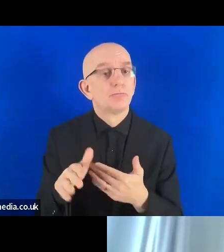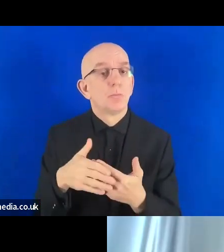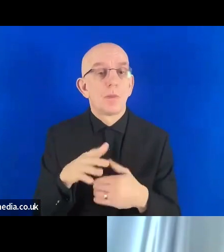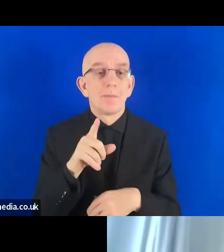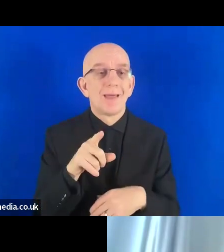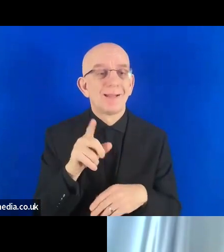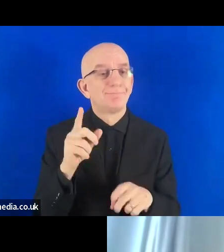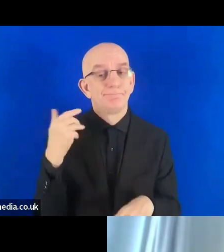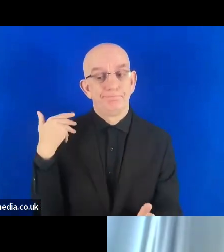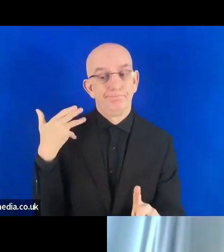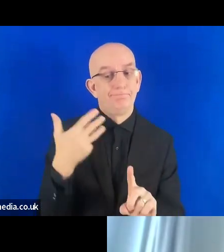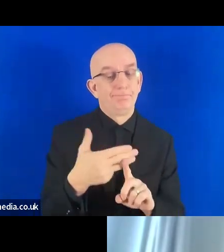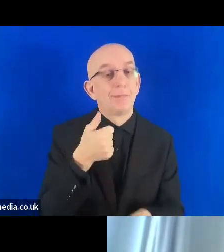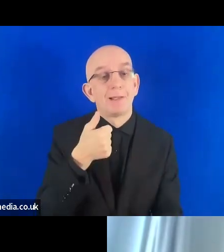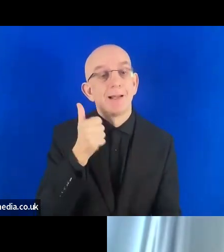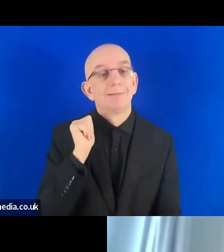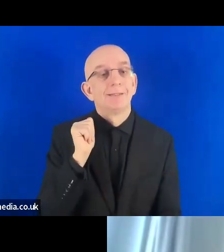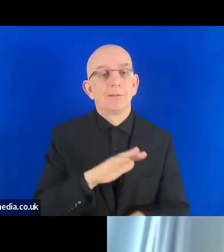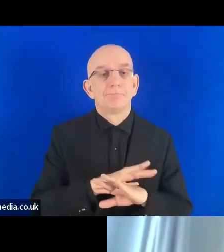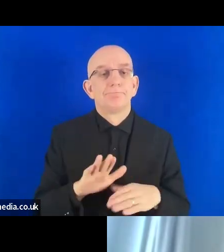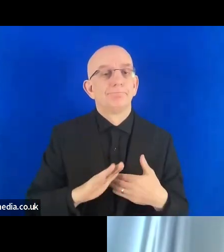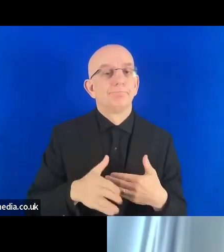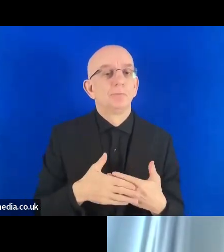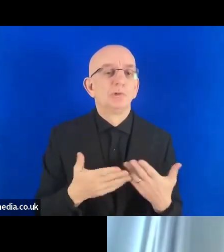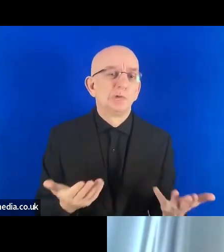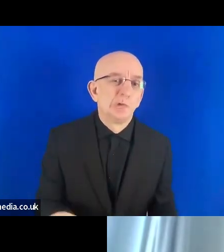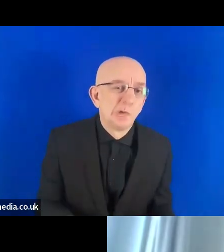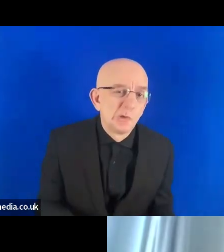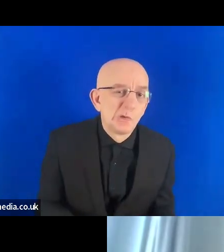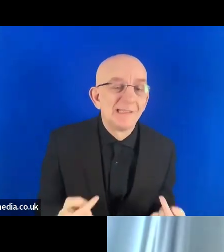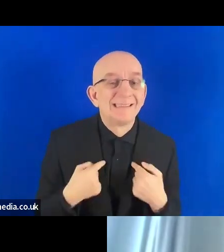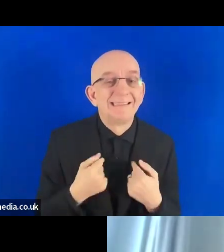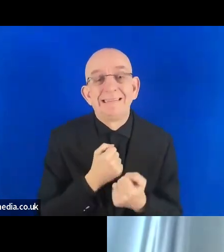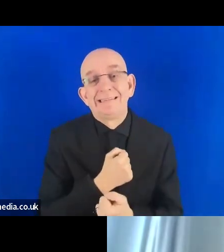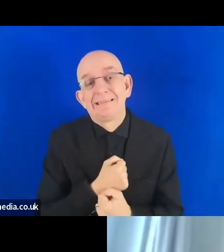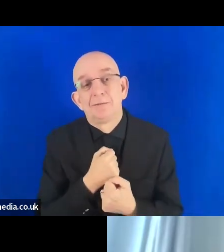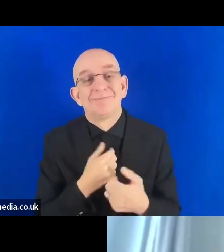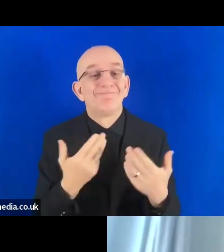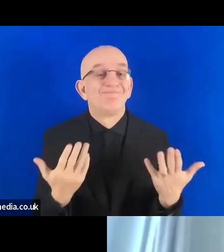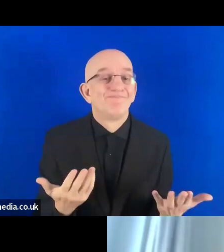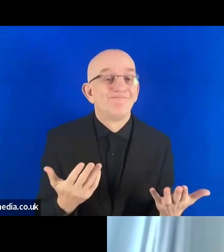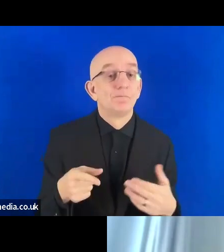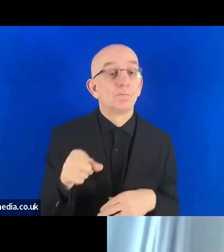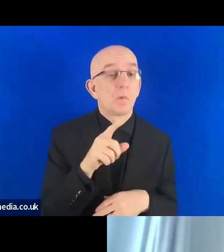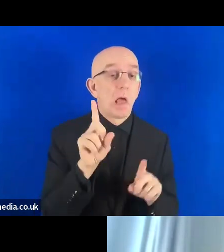But we really need folks to cooperate and upload their information, so. So we can do that.